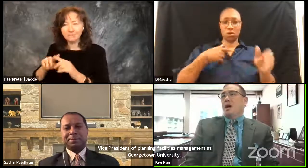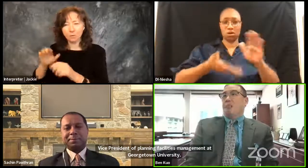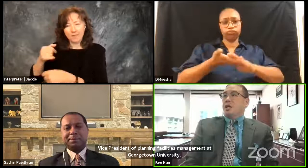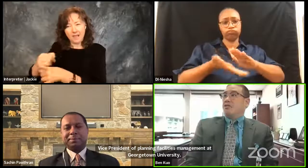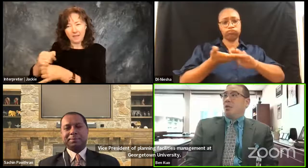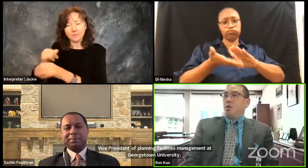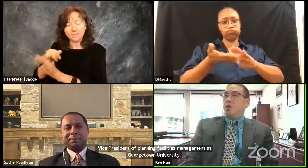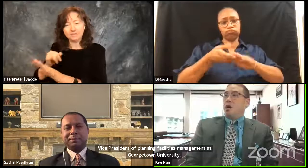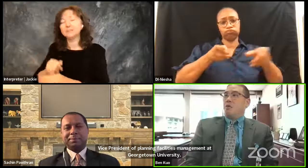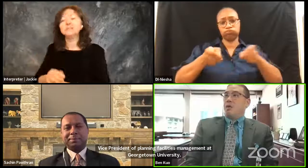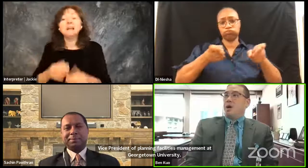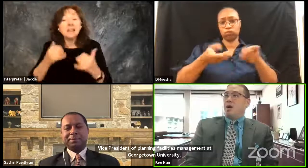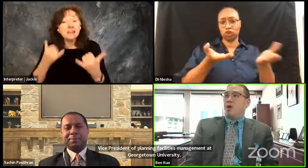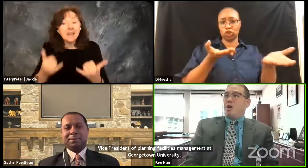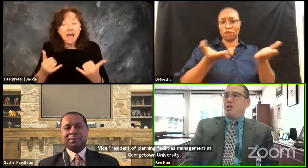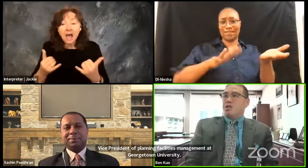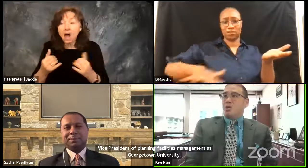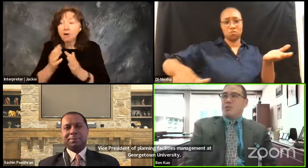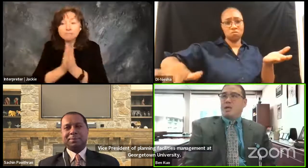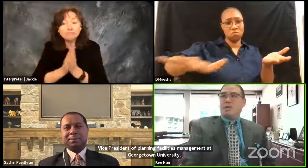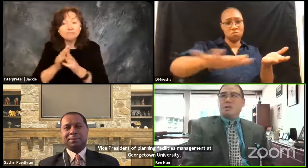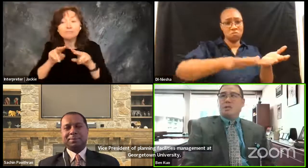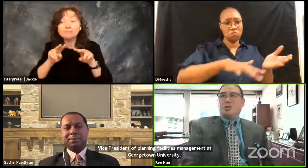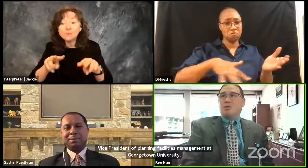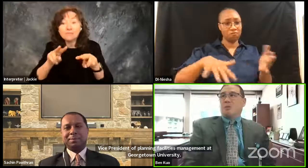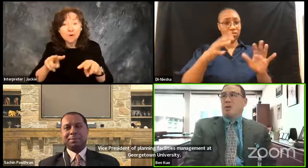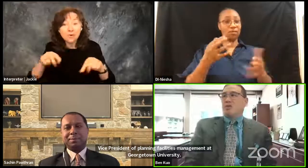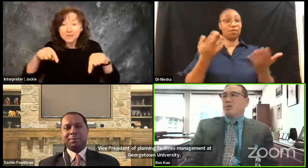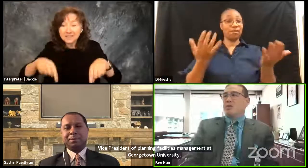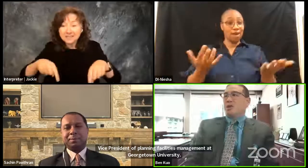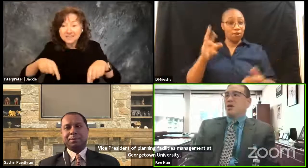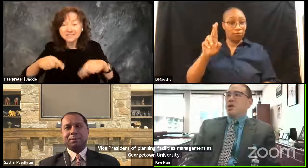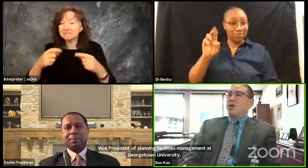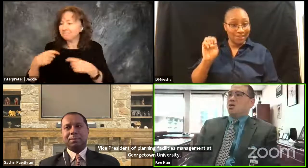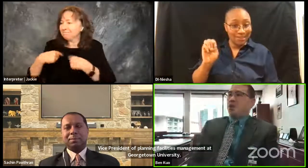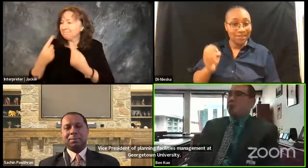I'm looking forward, one of my career goals has been to serve a public service, so joining